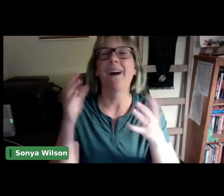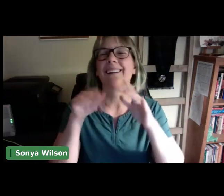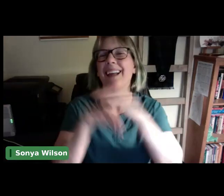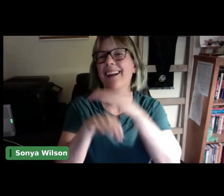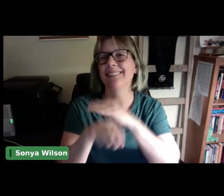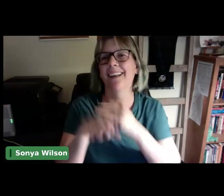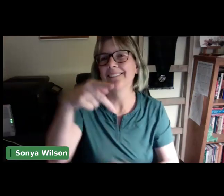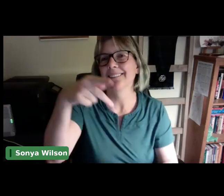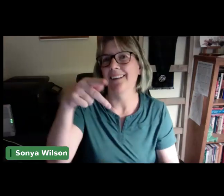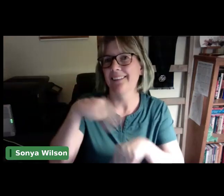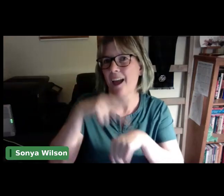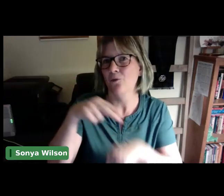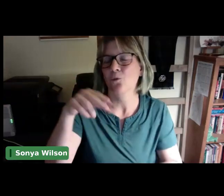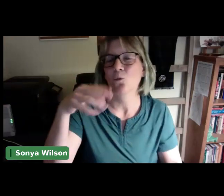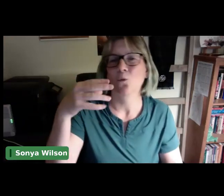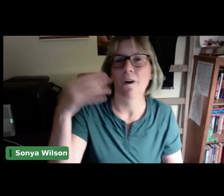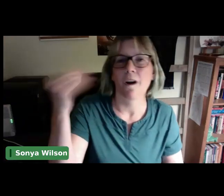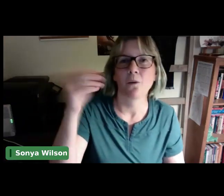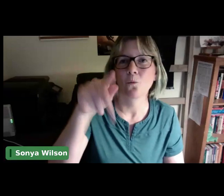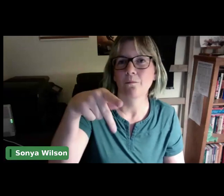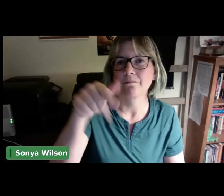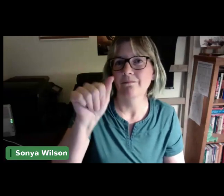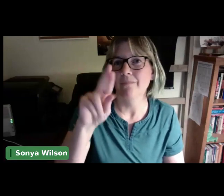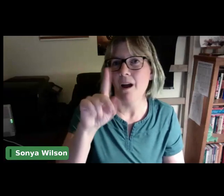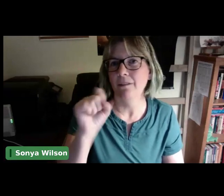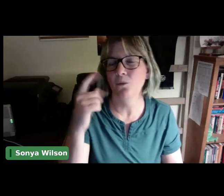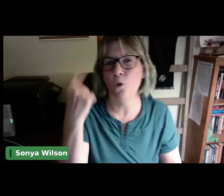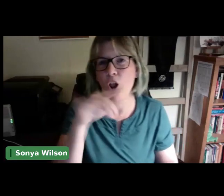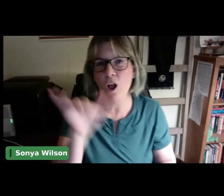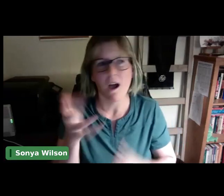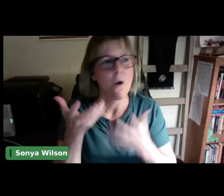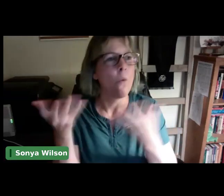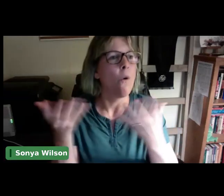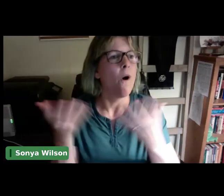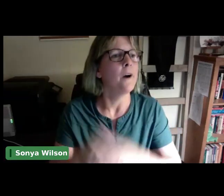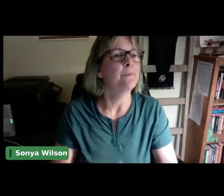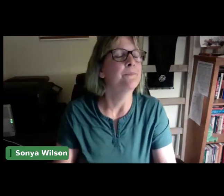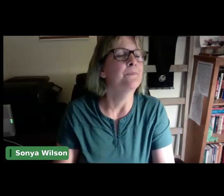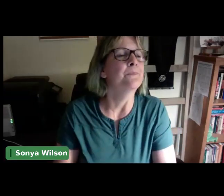And now I'm gonna jump into a bit about Parks accessibility and national parks. What that